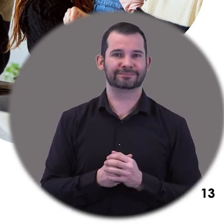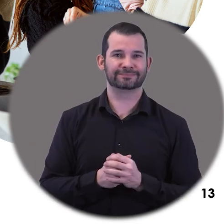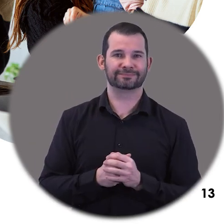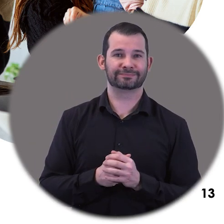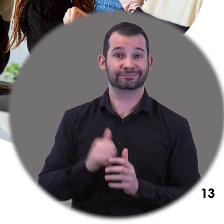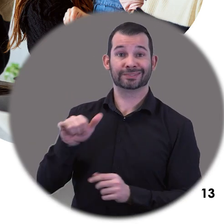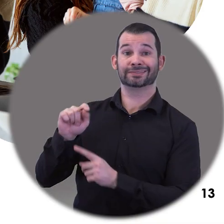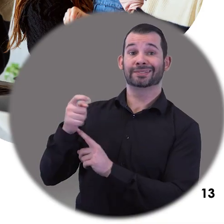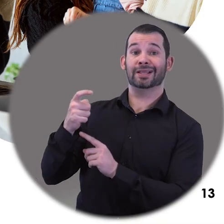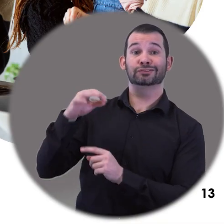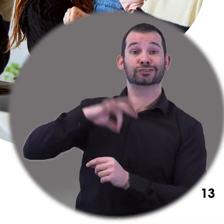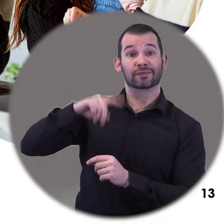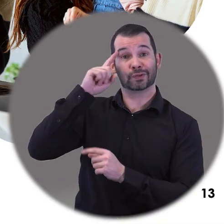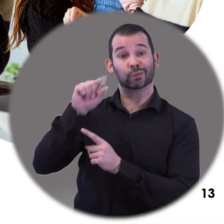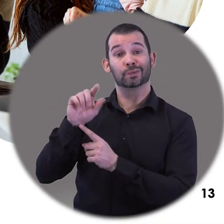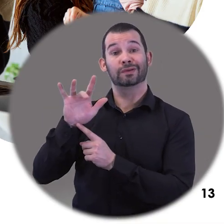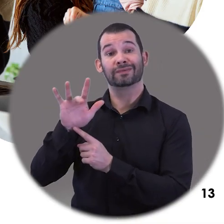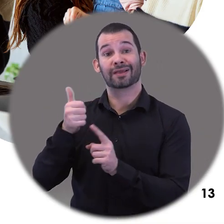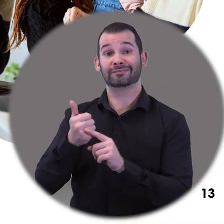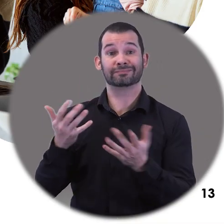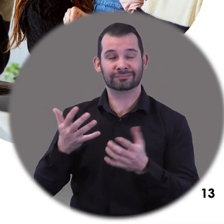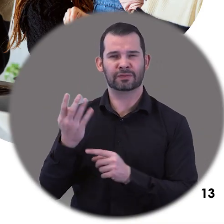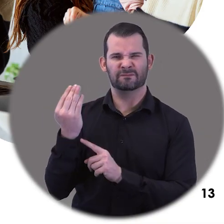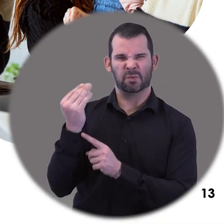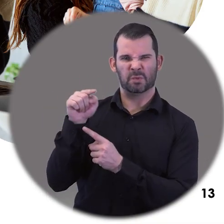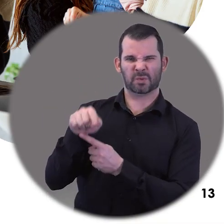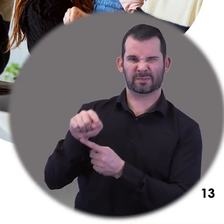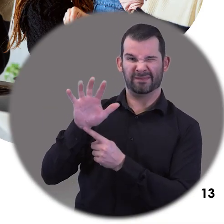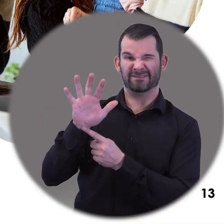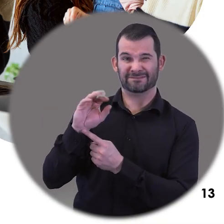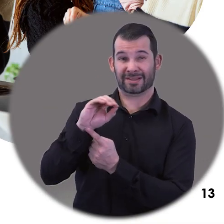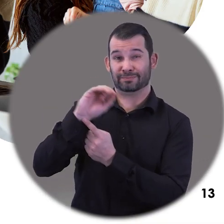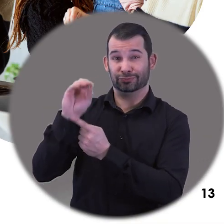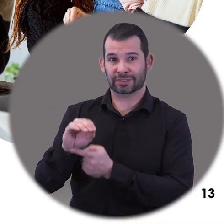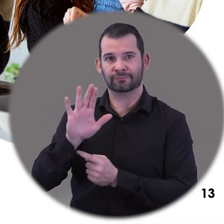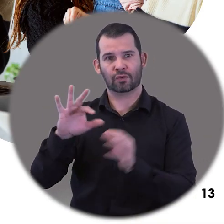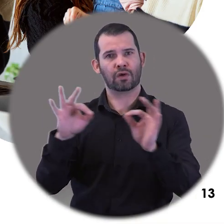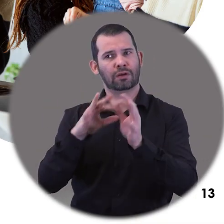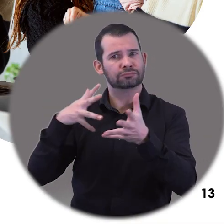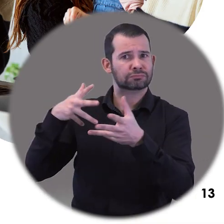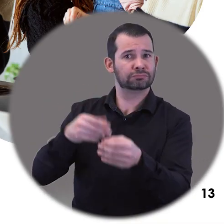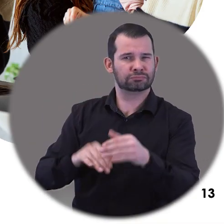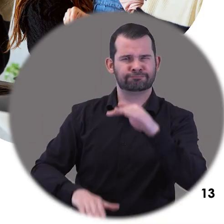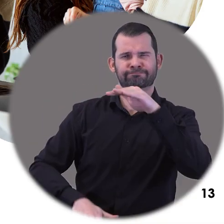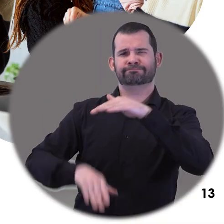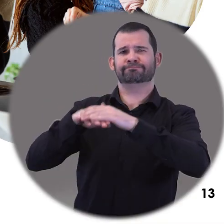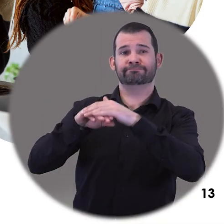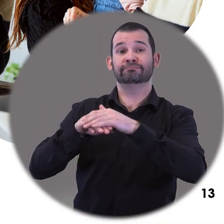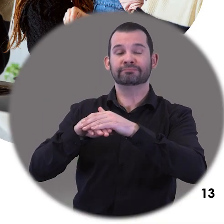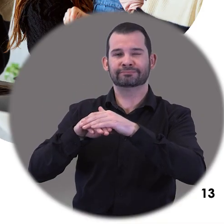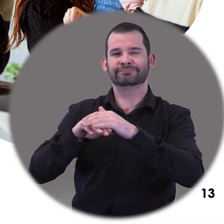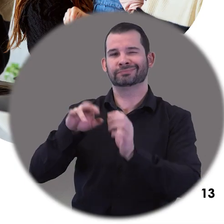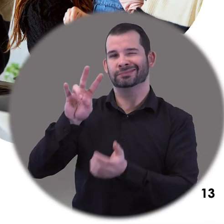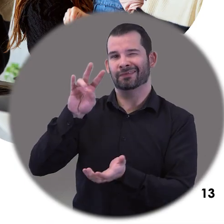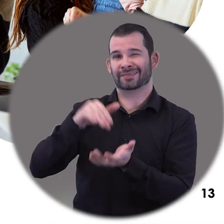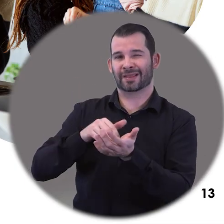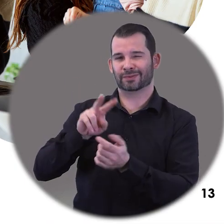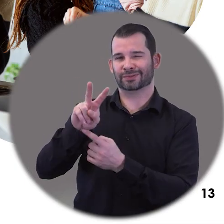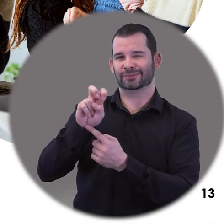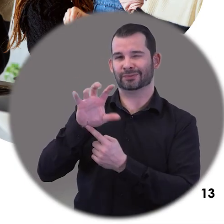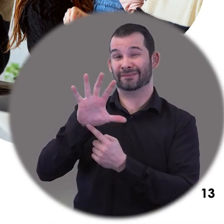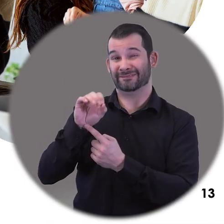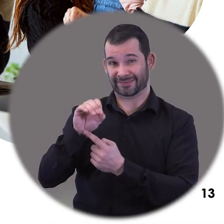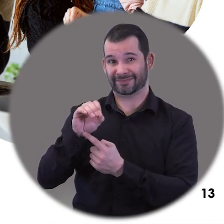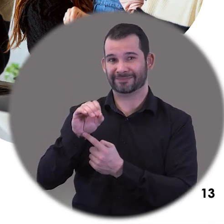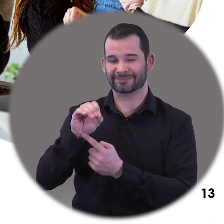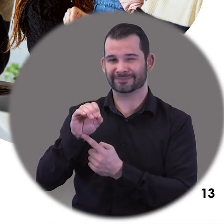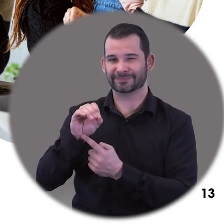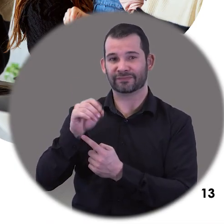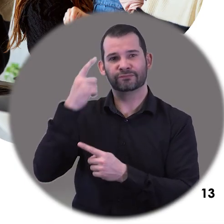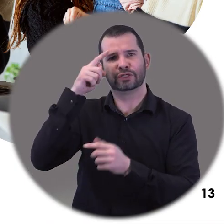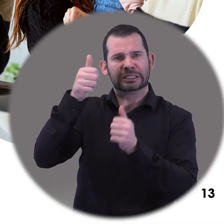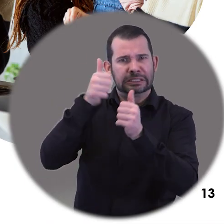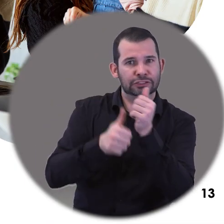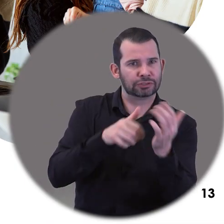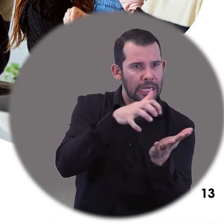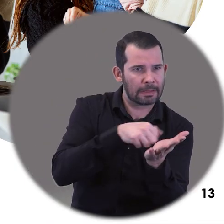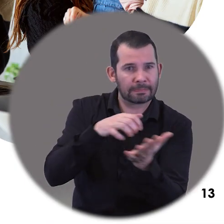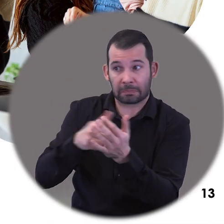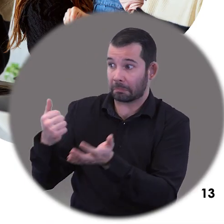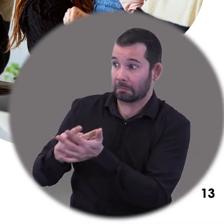The tax credit for 2025 is 14.5% of your costs, up to a maximum of $7,250,